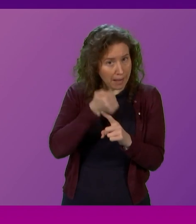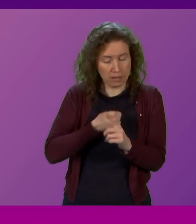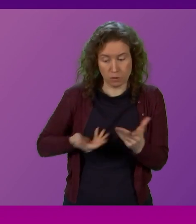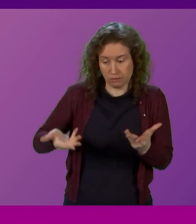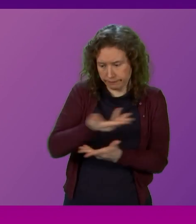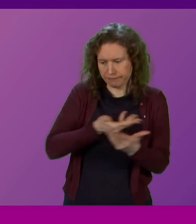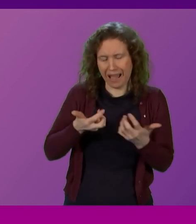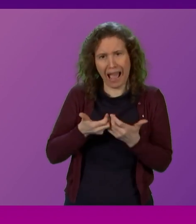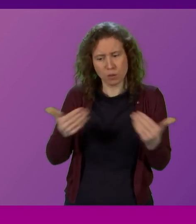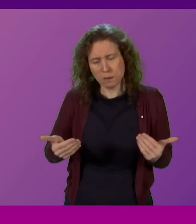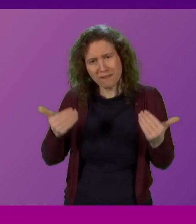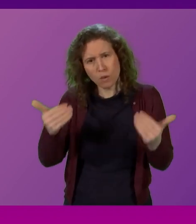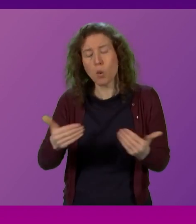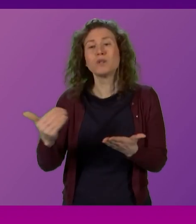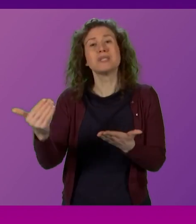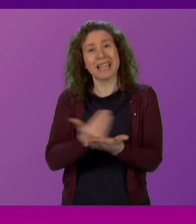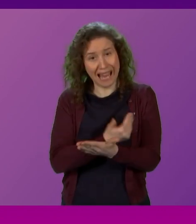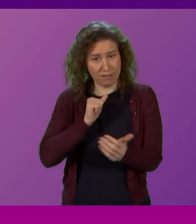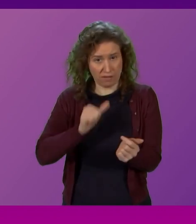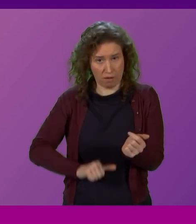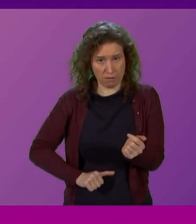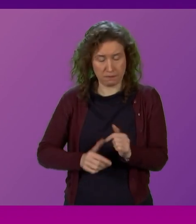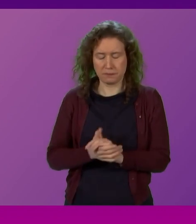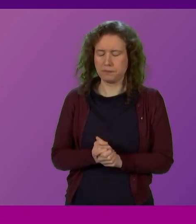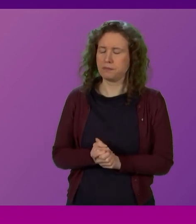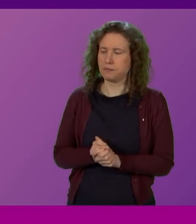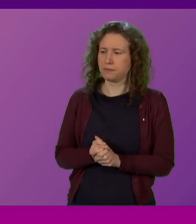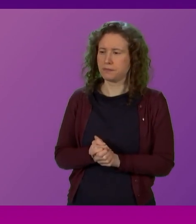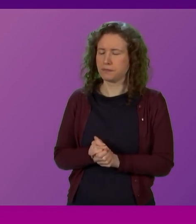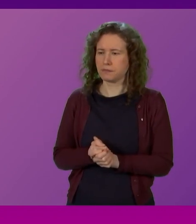way forward to save the farm?